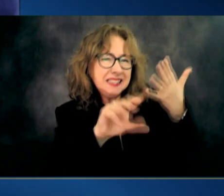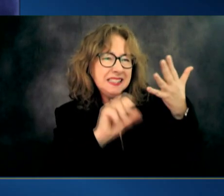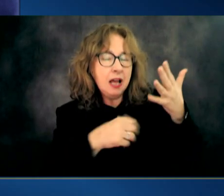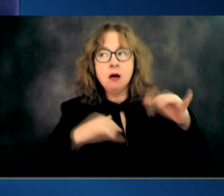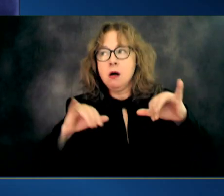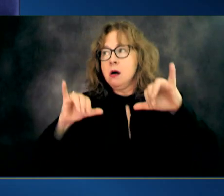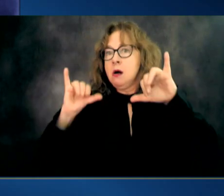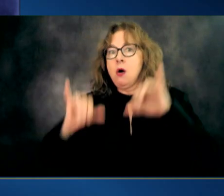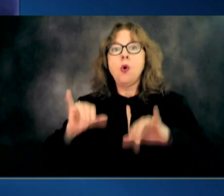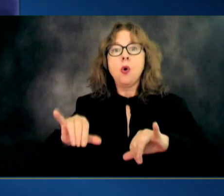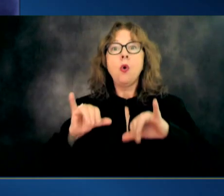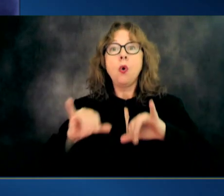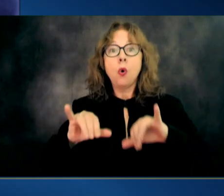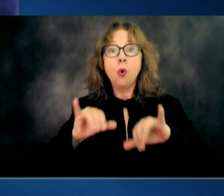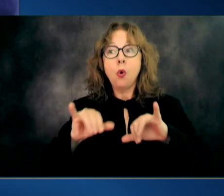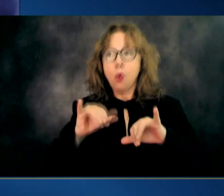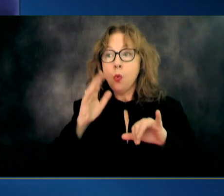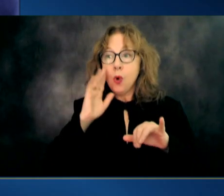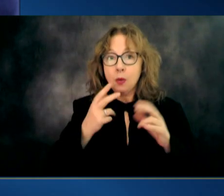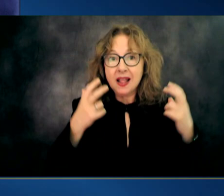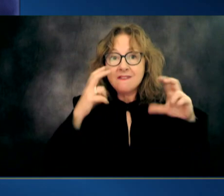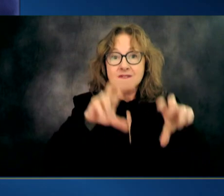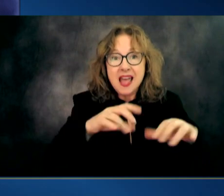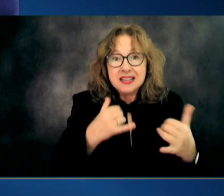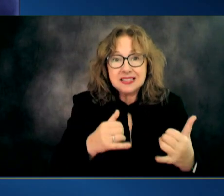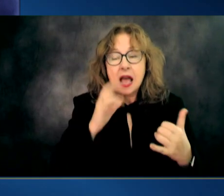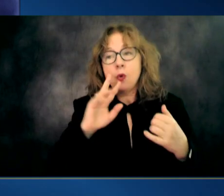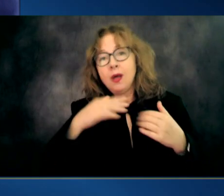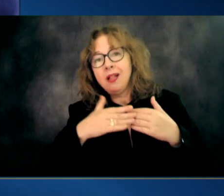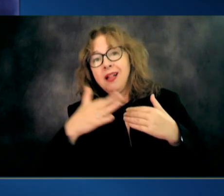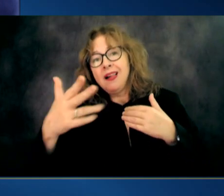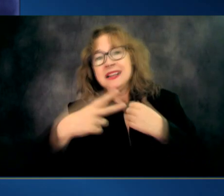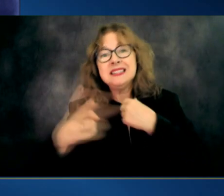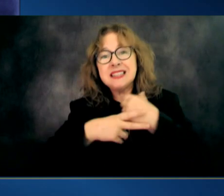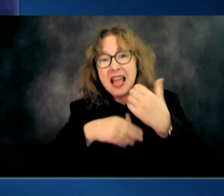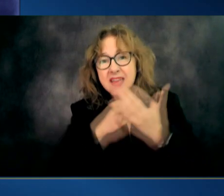it saves us money to work with the sickle cell community." So, I do think the best way to make